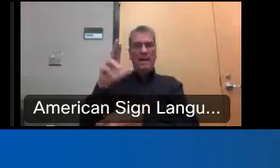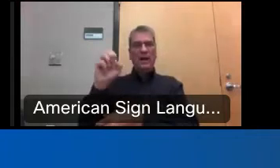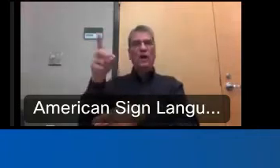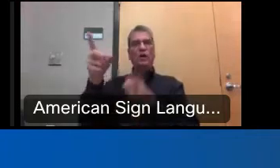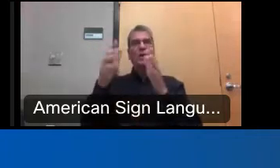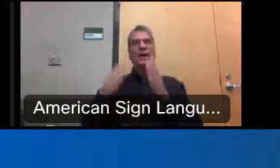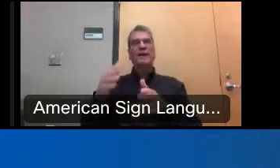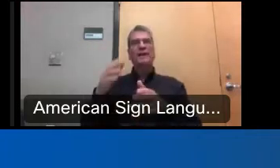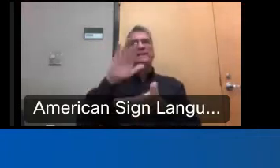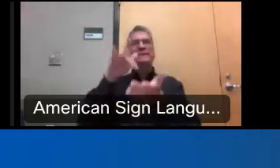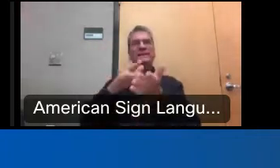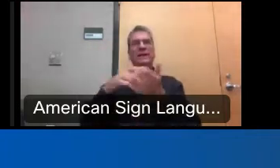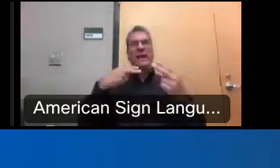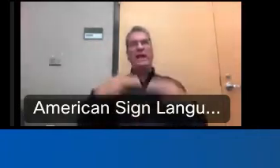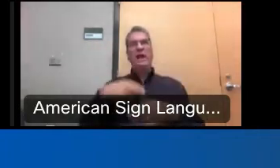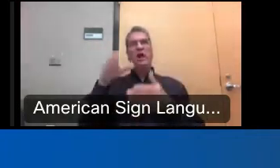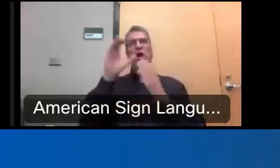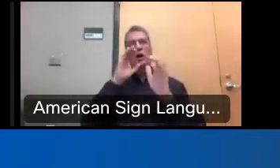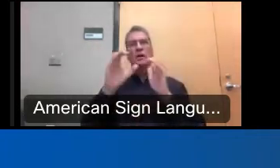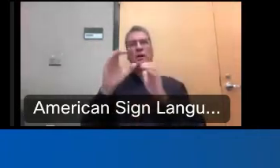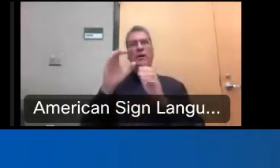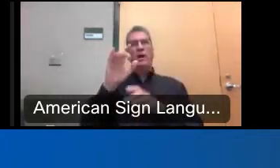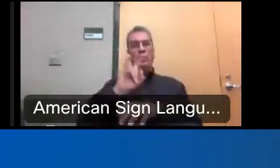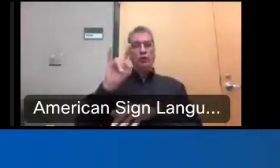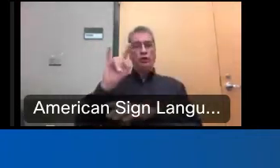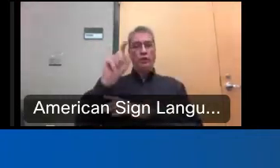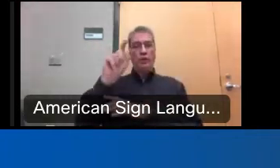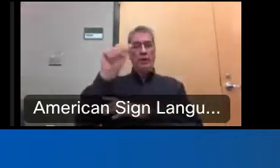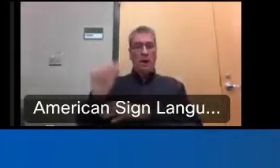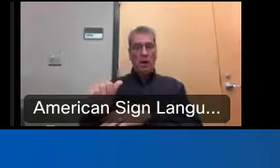communications, at the University of Texas at Austin, and he holds faculty appointments